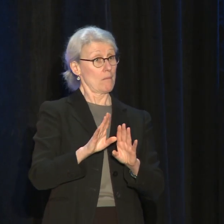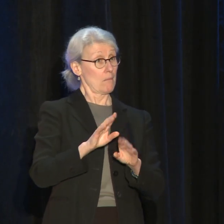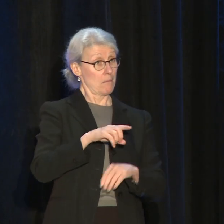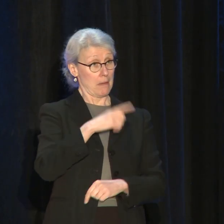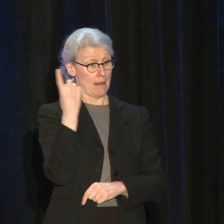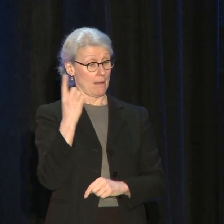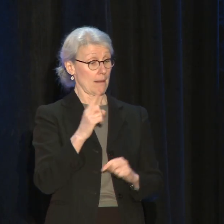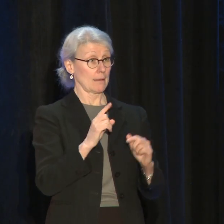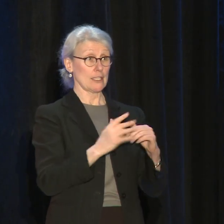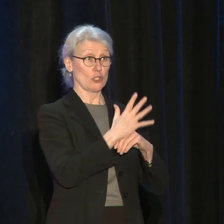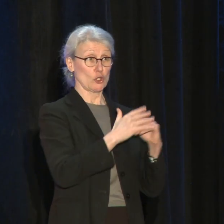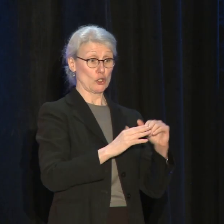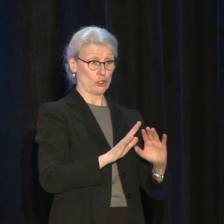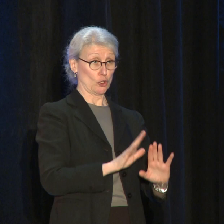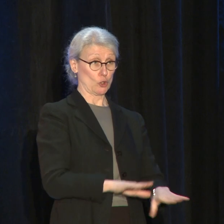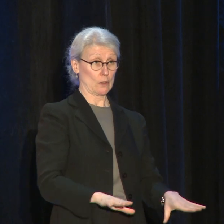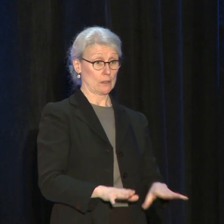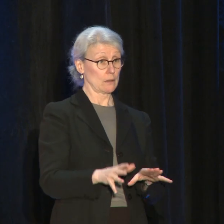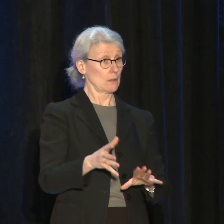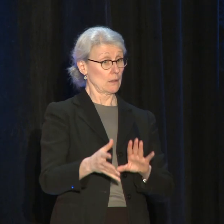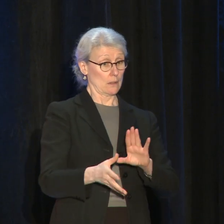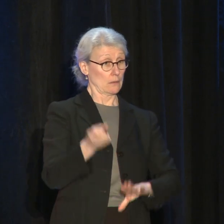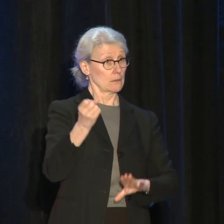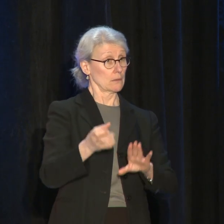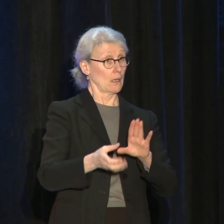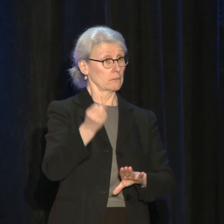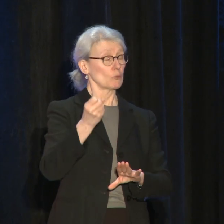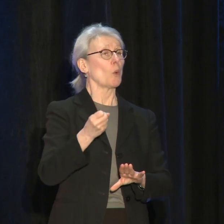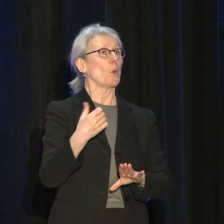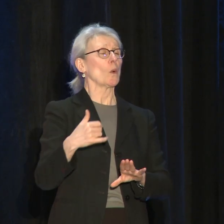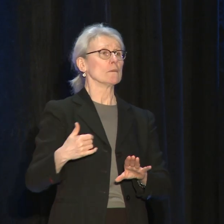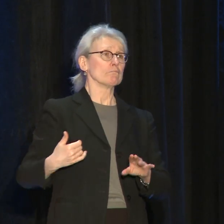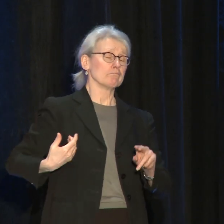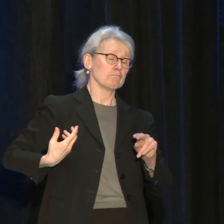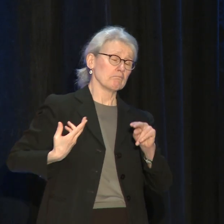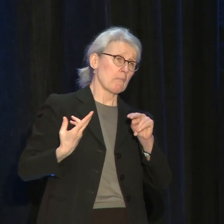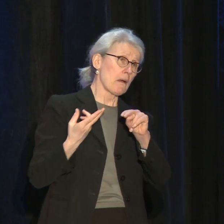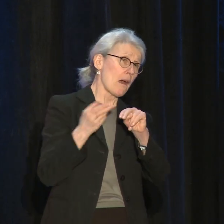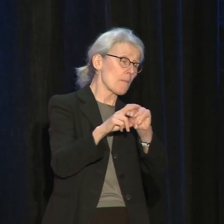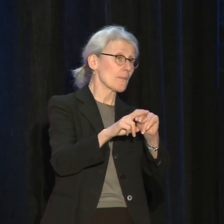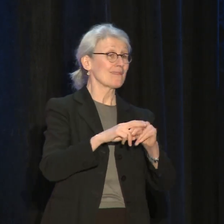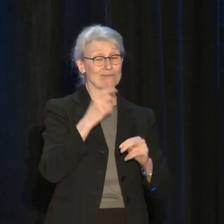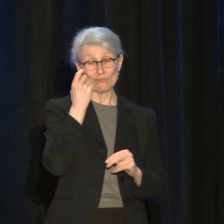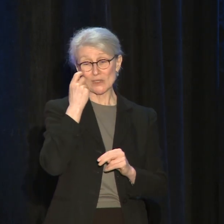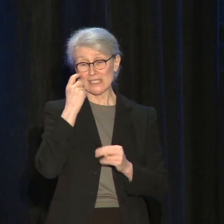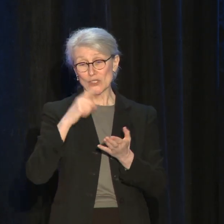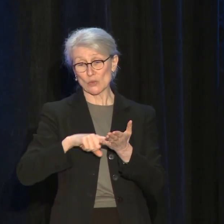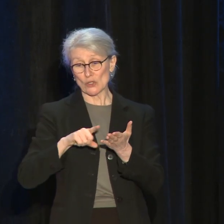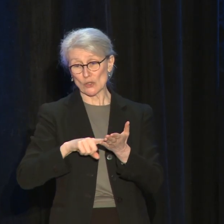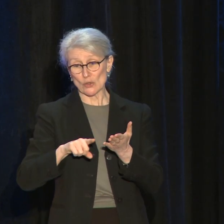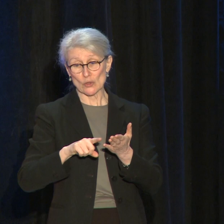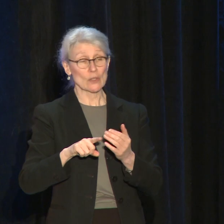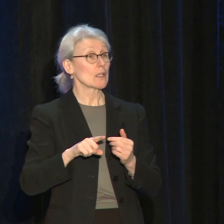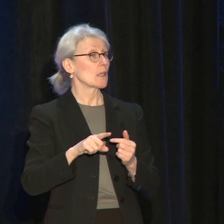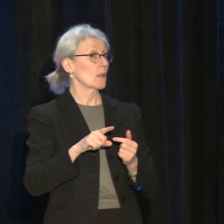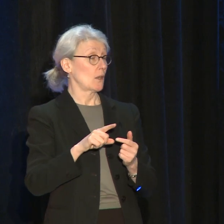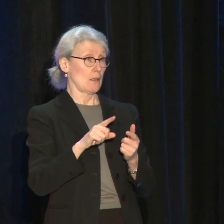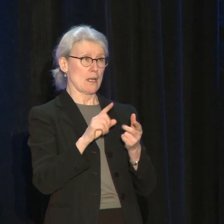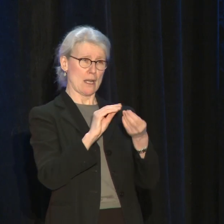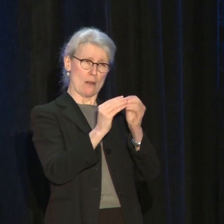children in the United States. Recent studies have found that extremely large numbers of